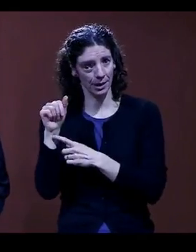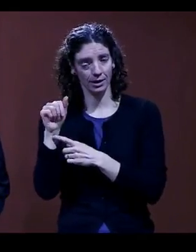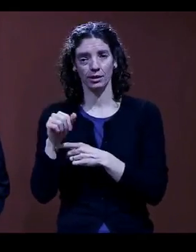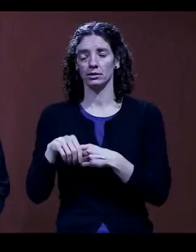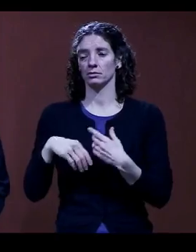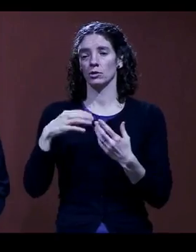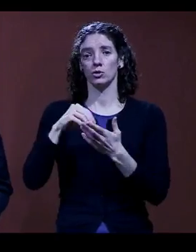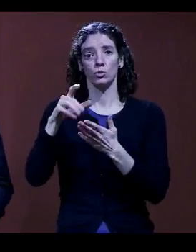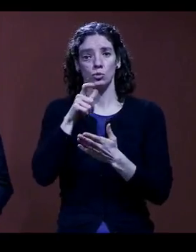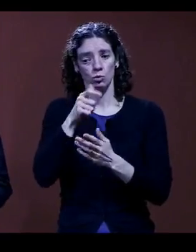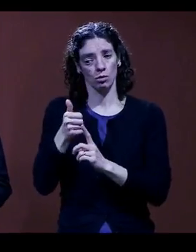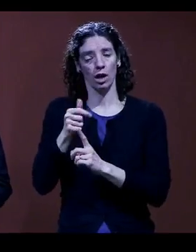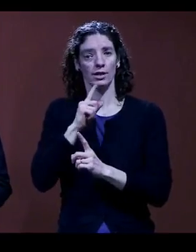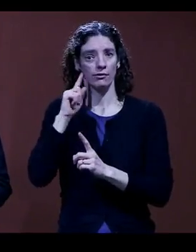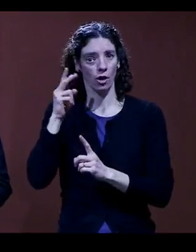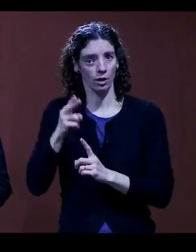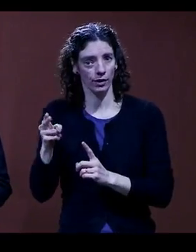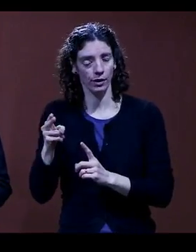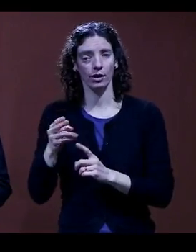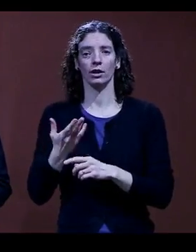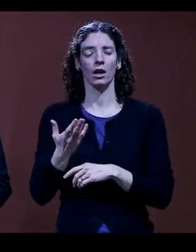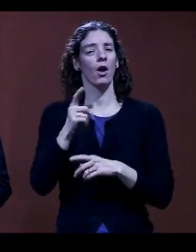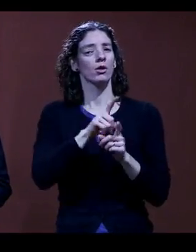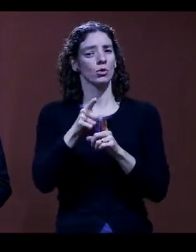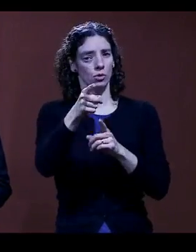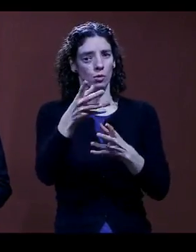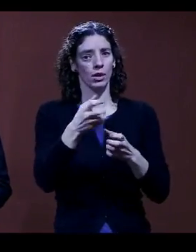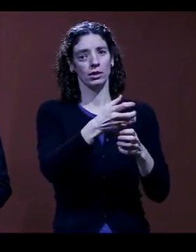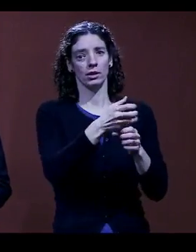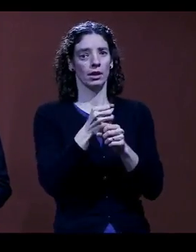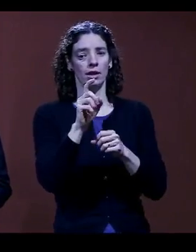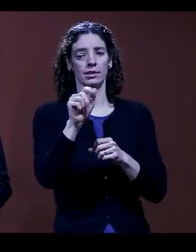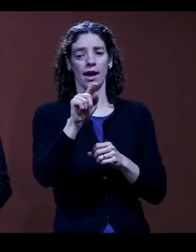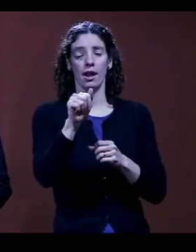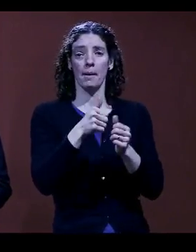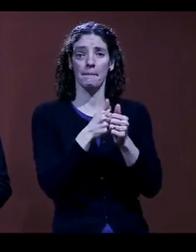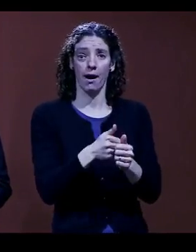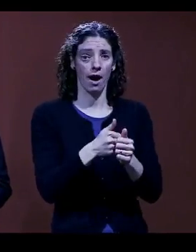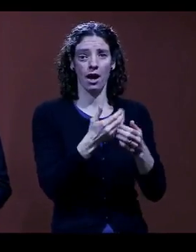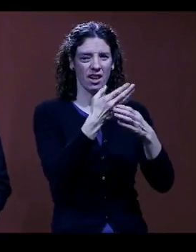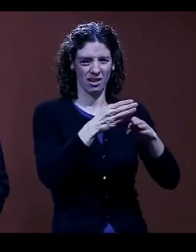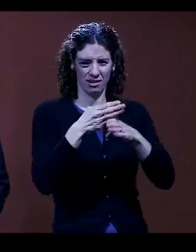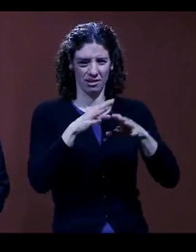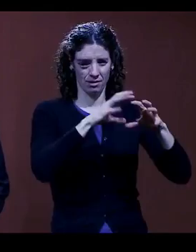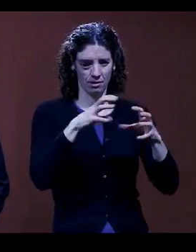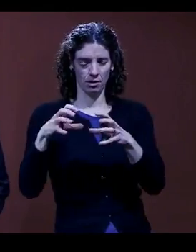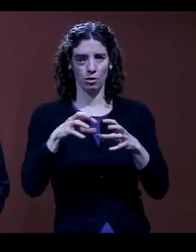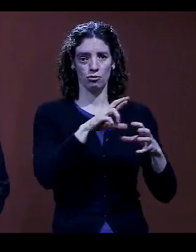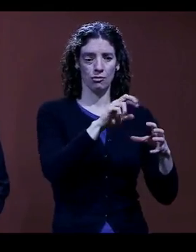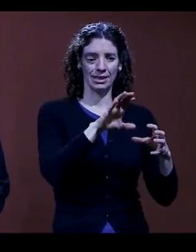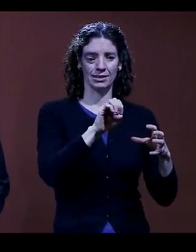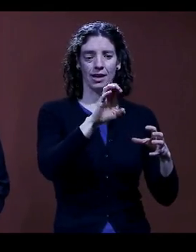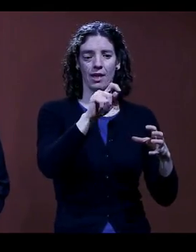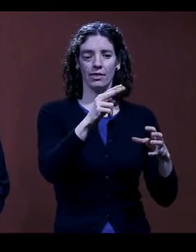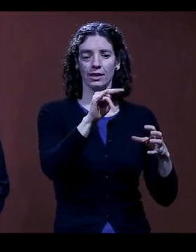You will also want data by race/ethnicity, data by gender, and data by exit status.